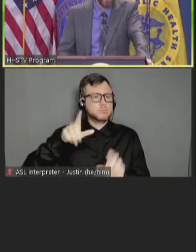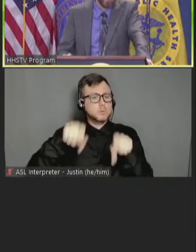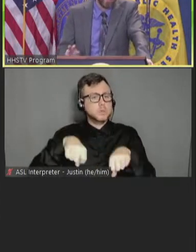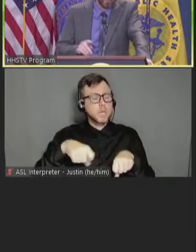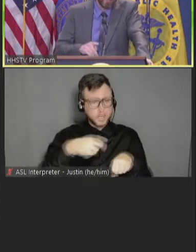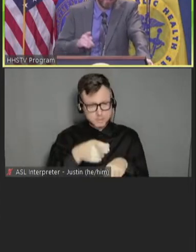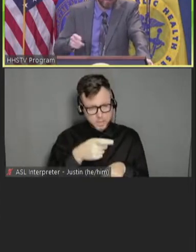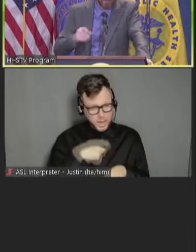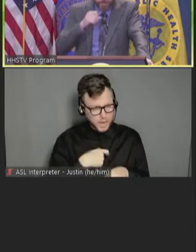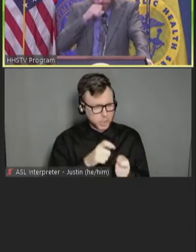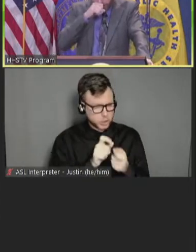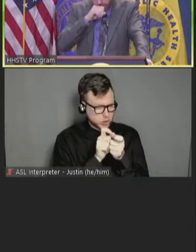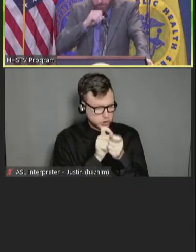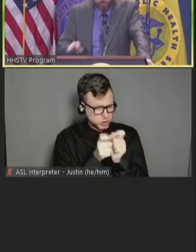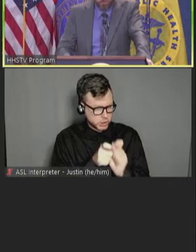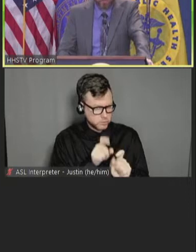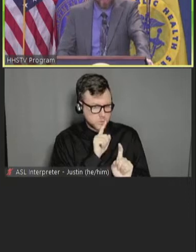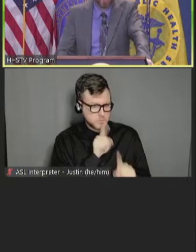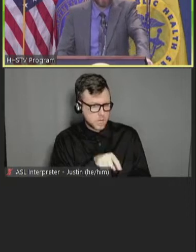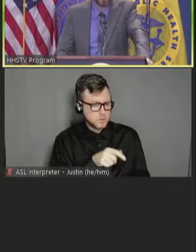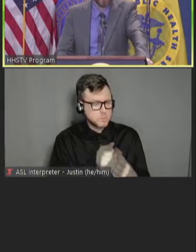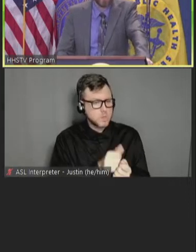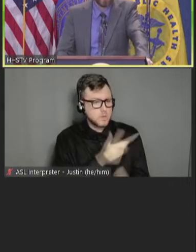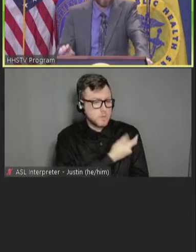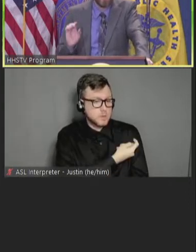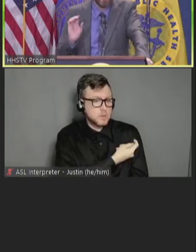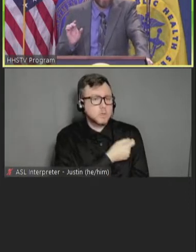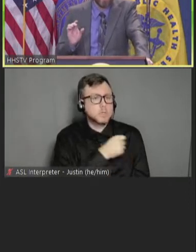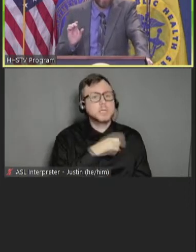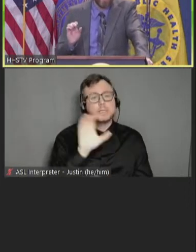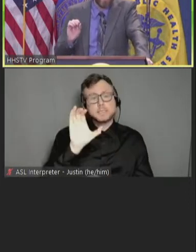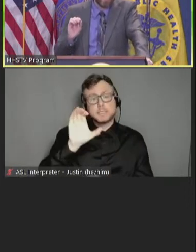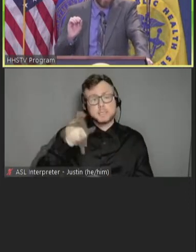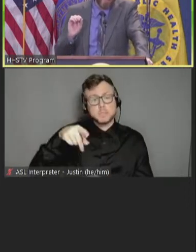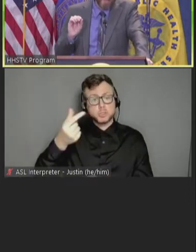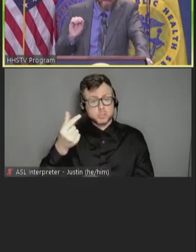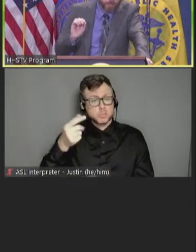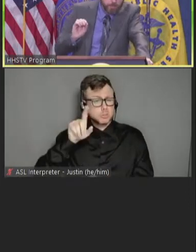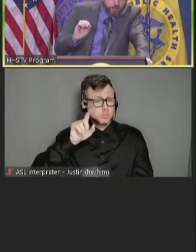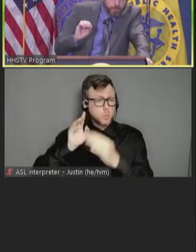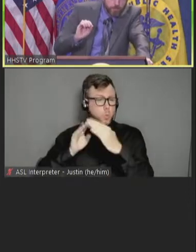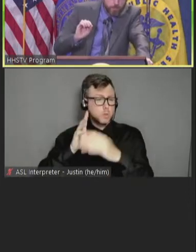So, in the upper right corner here, you can see with CPG, if you add -- you can see one